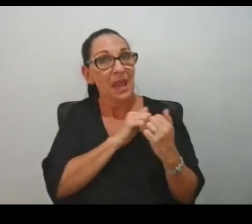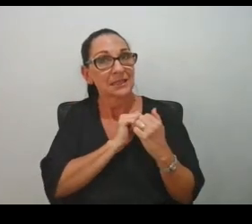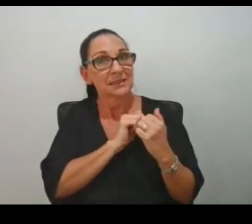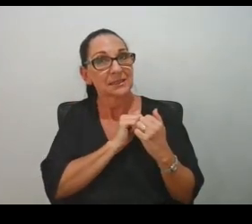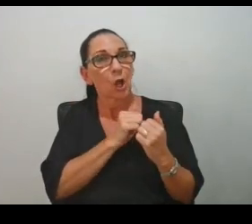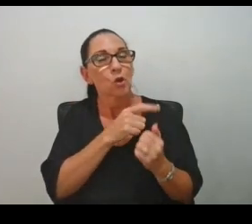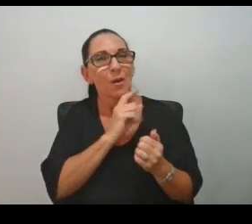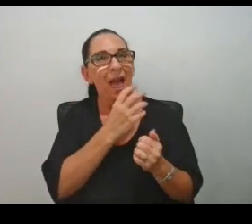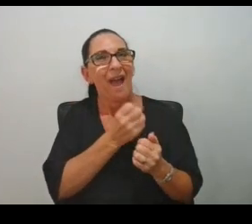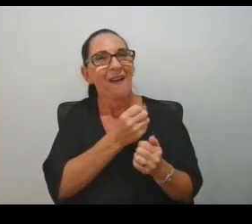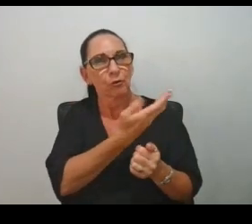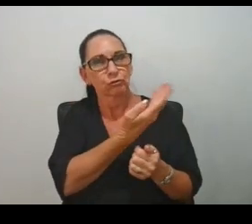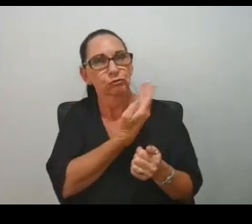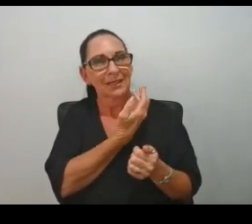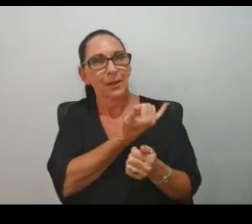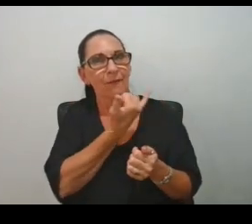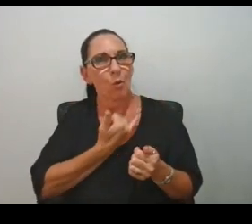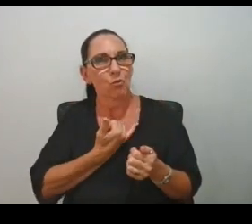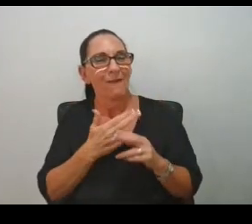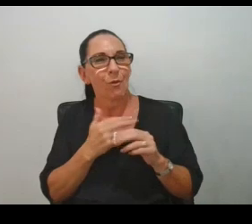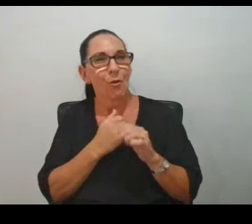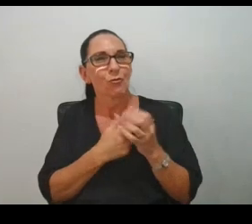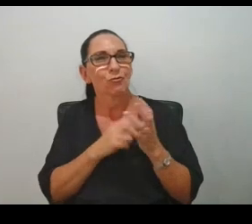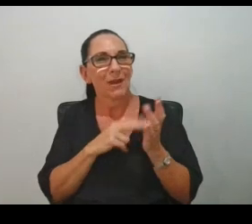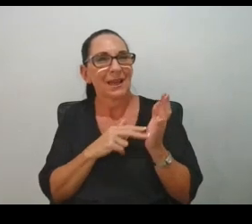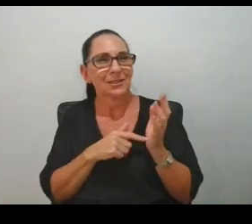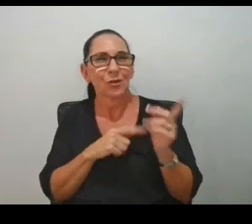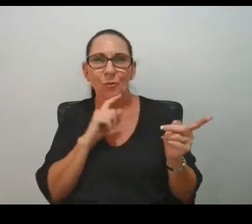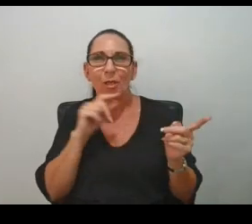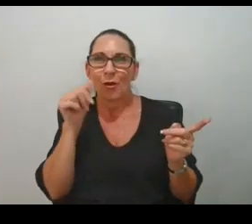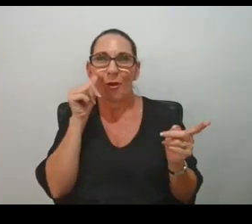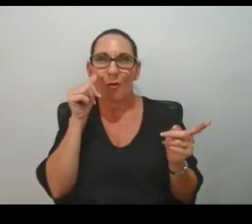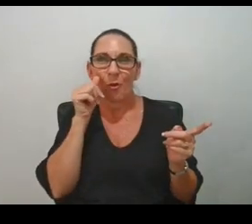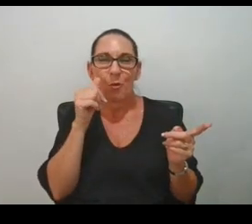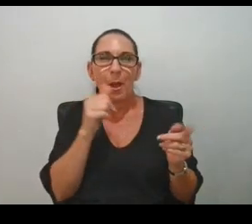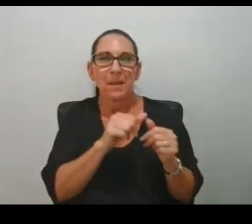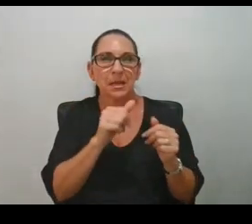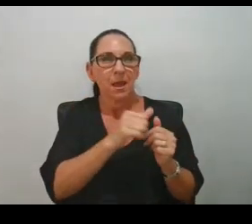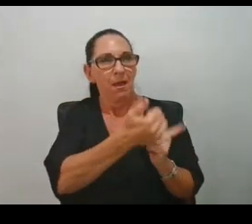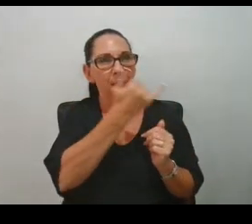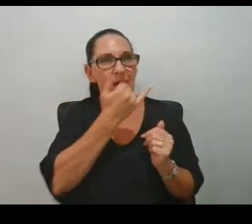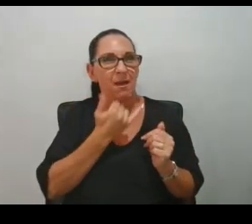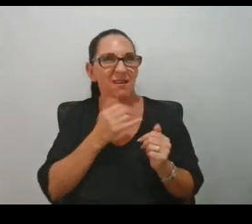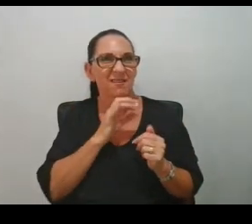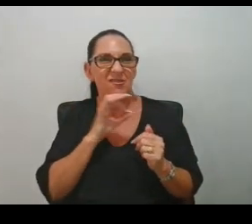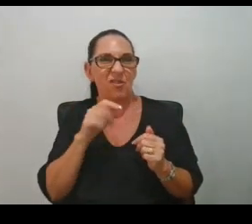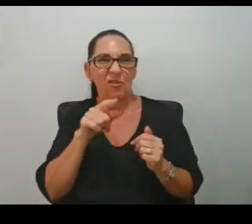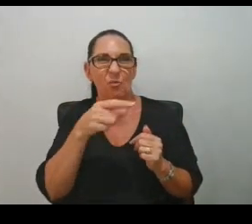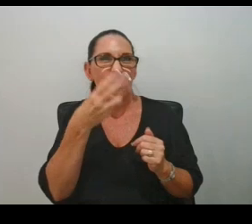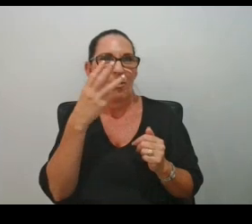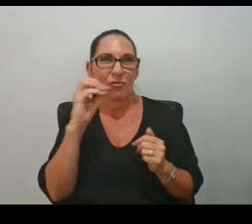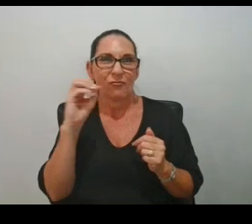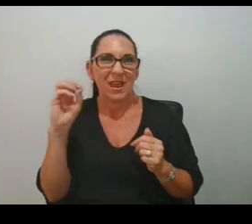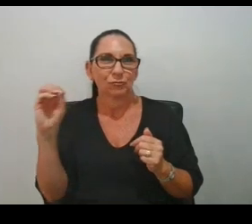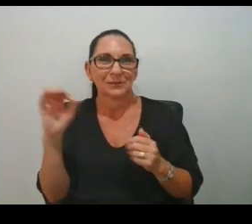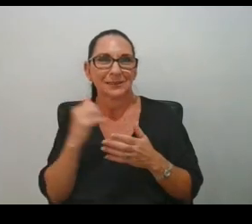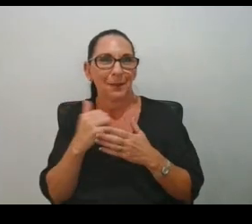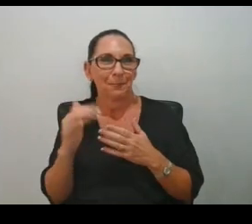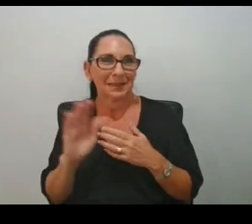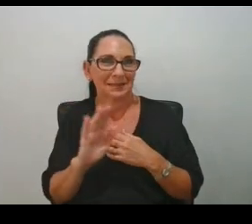your grants team so you'll know that number give that team a call rather than ringing the 1300 yes